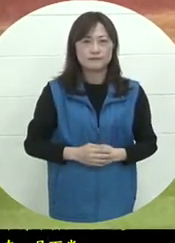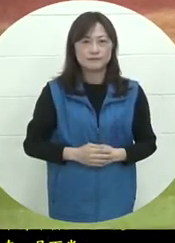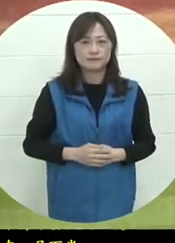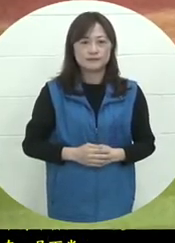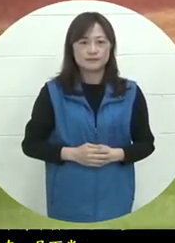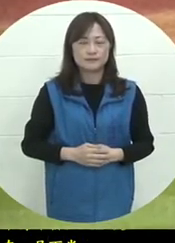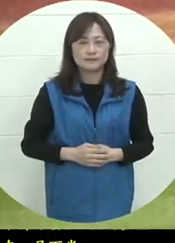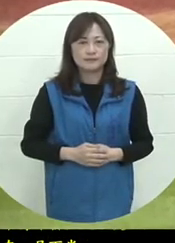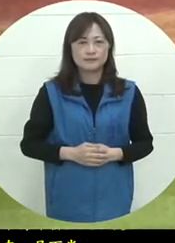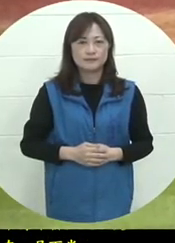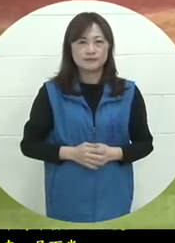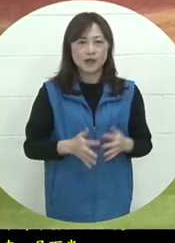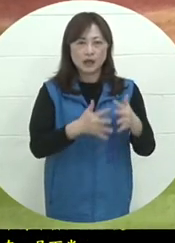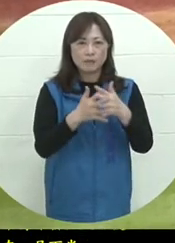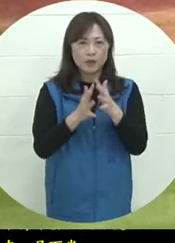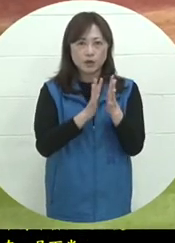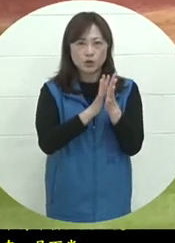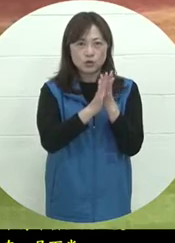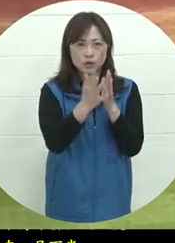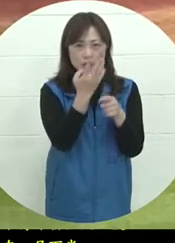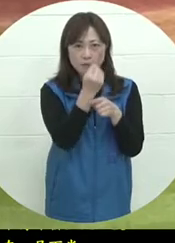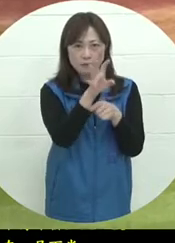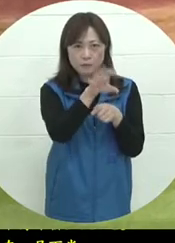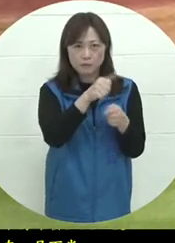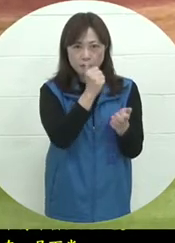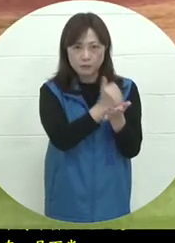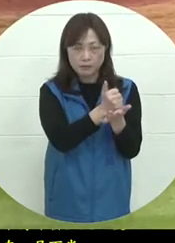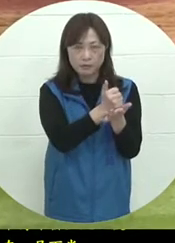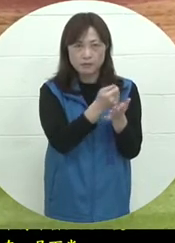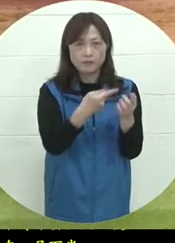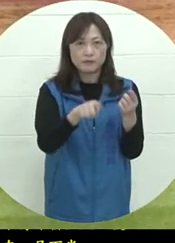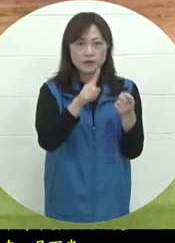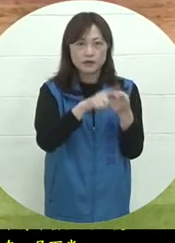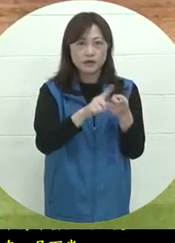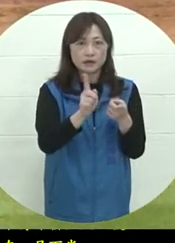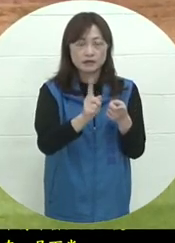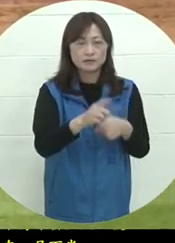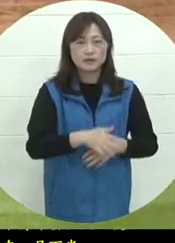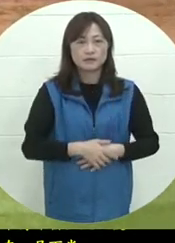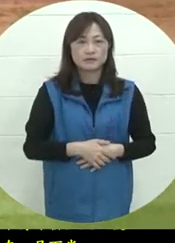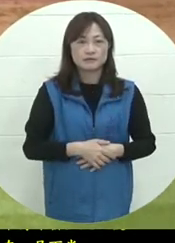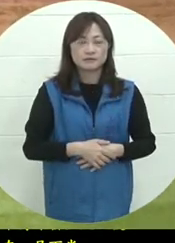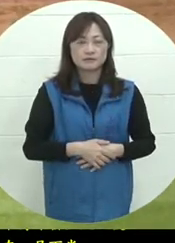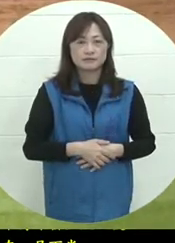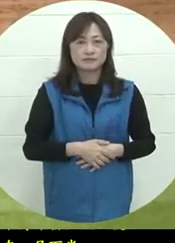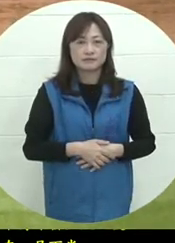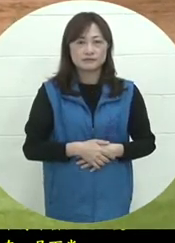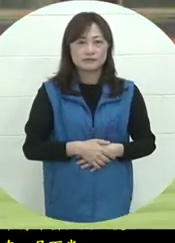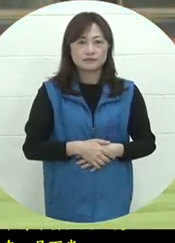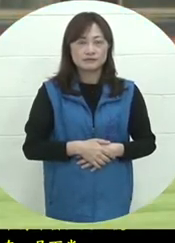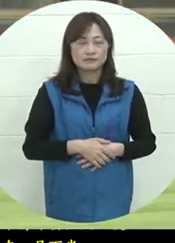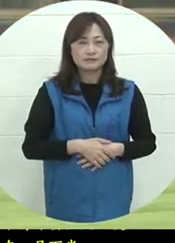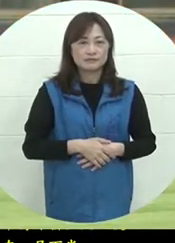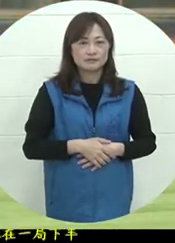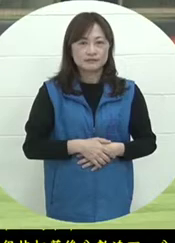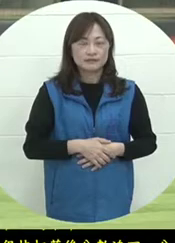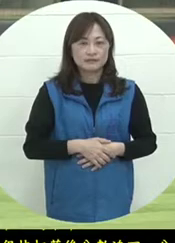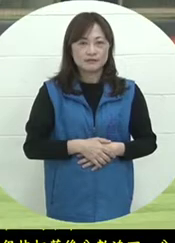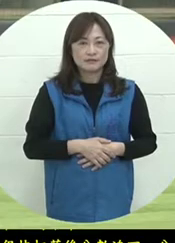one point behind . The score just scored by the American team is equivalent to the lead of Josh, who stole two consecutive bases after taking the first base.